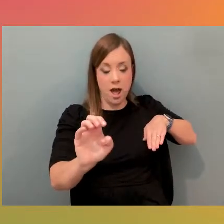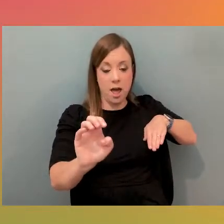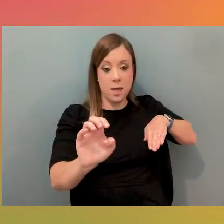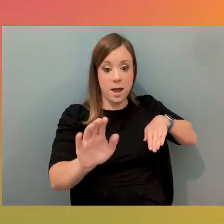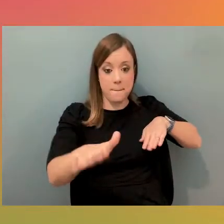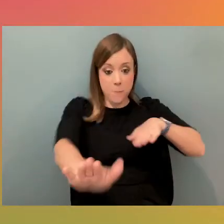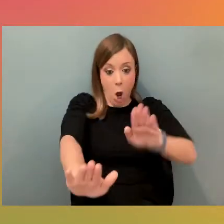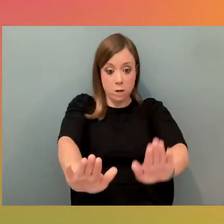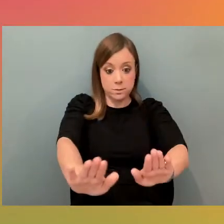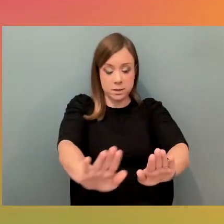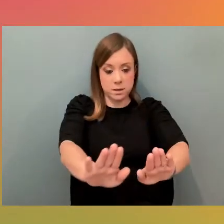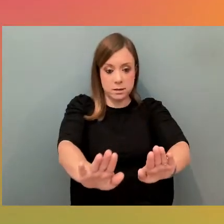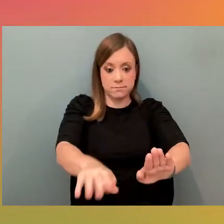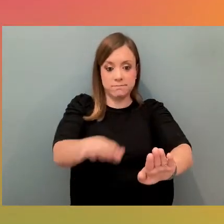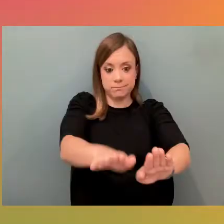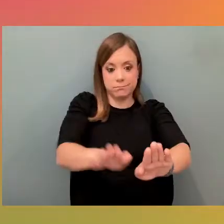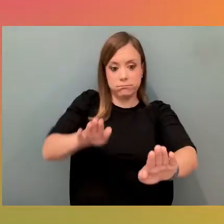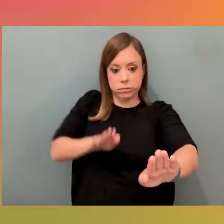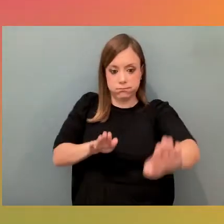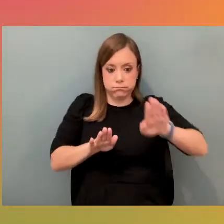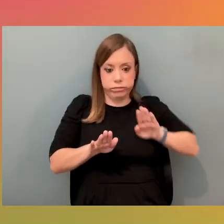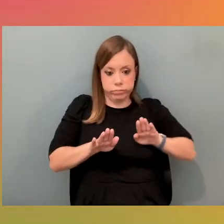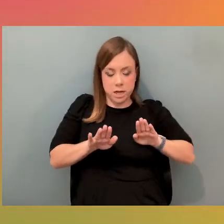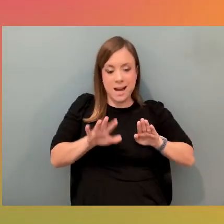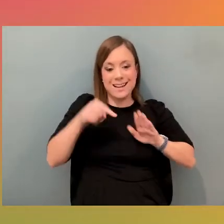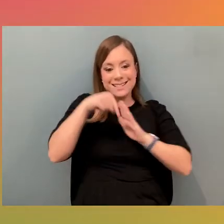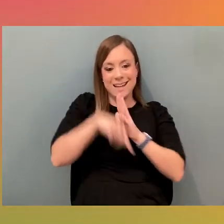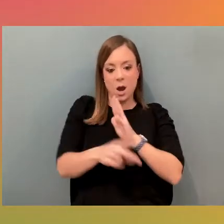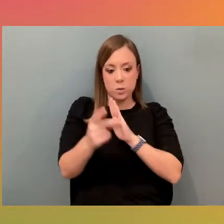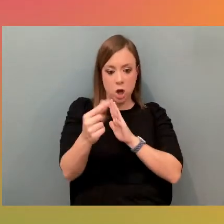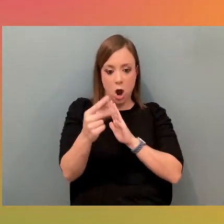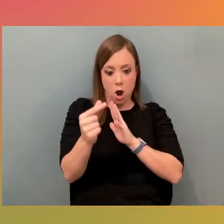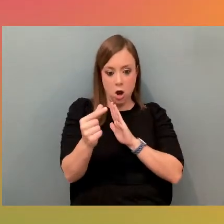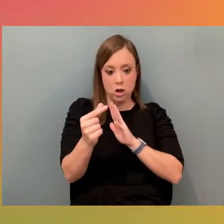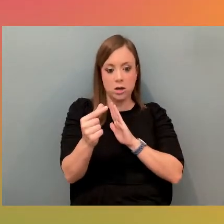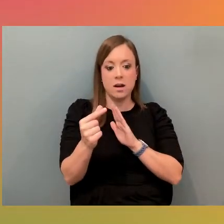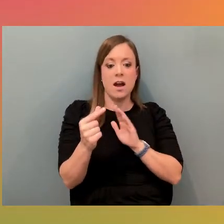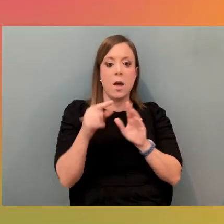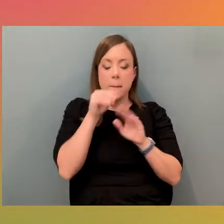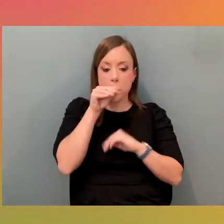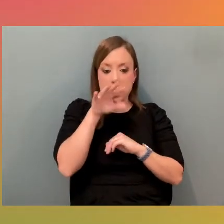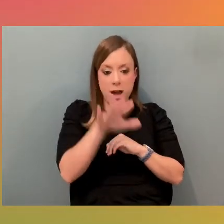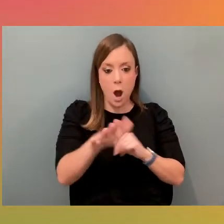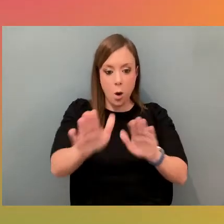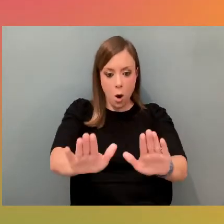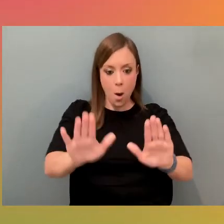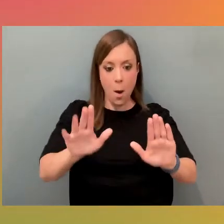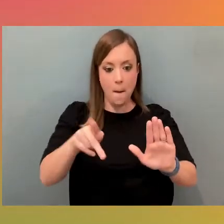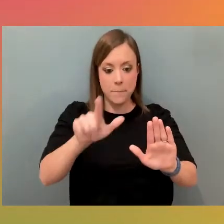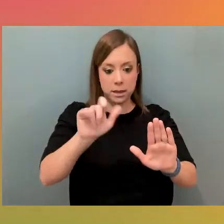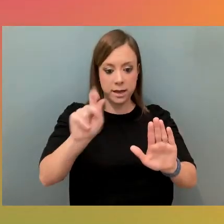LUNG. PALMS DOWN DOWNWARD FACING DOG